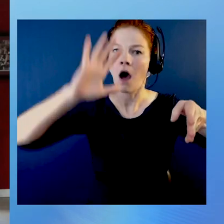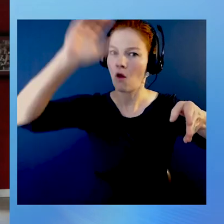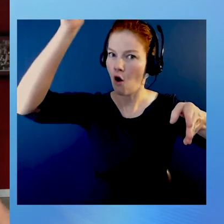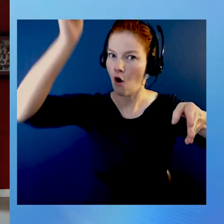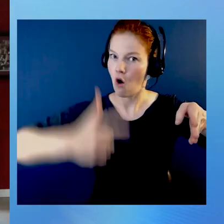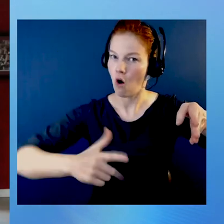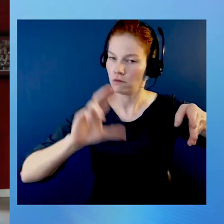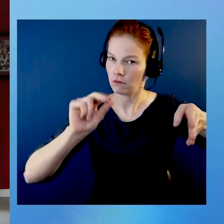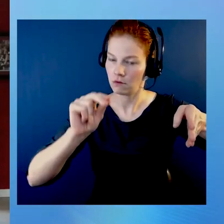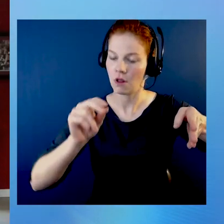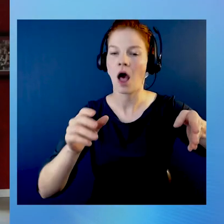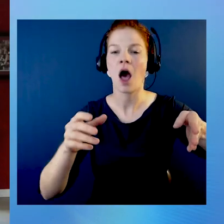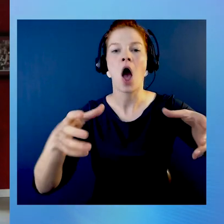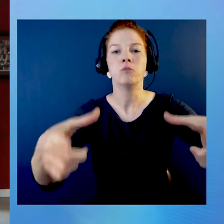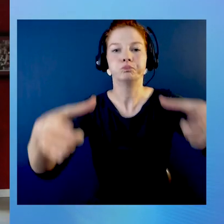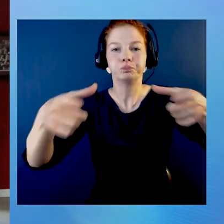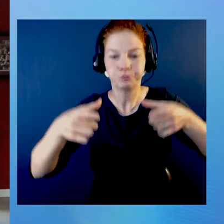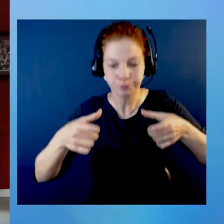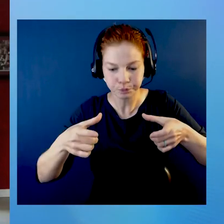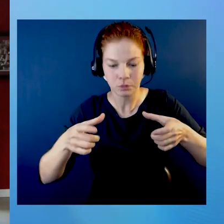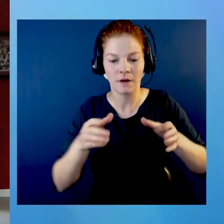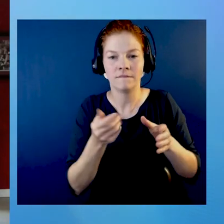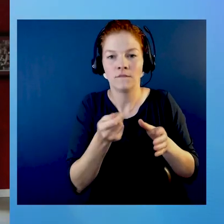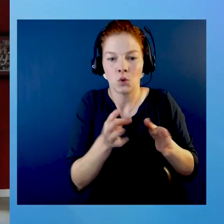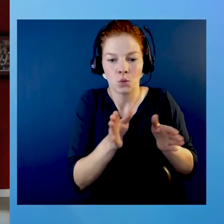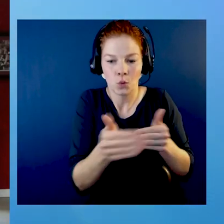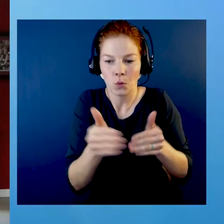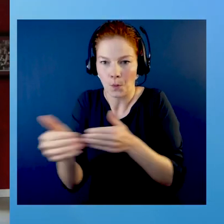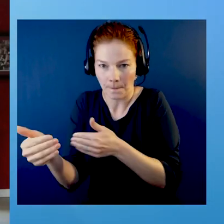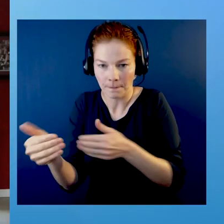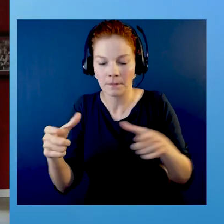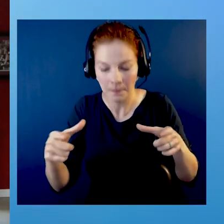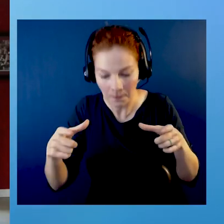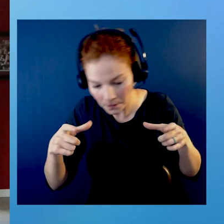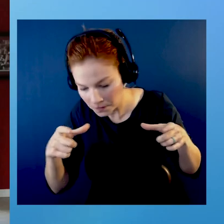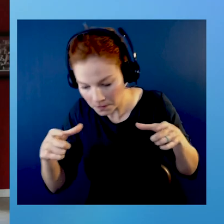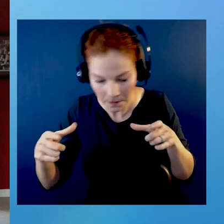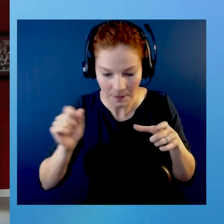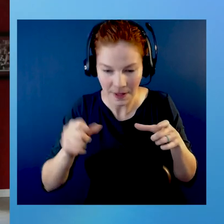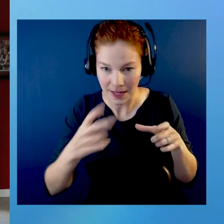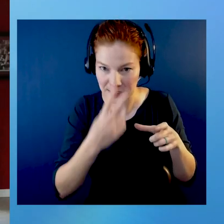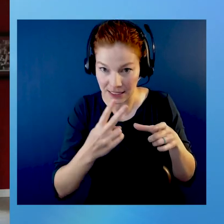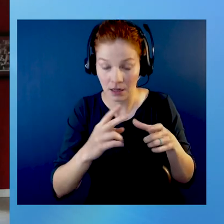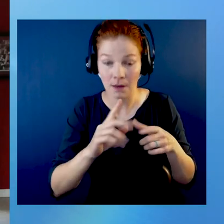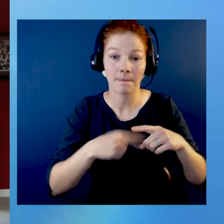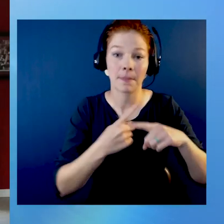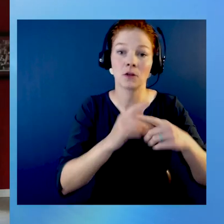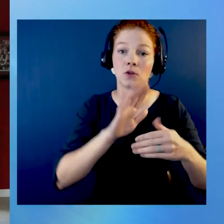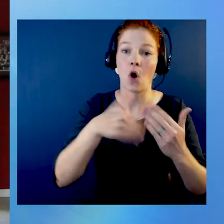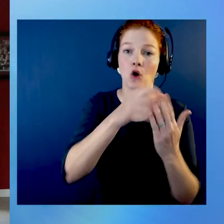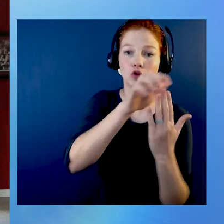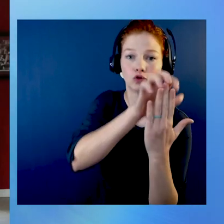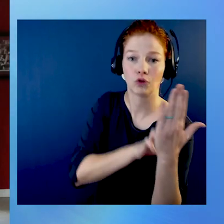just a few conference rooms and a completely scripted installation of all the necessary Azure IoT